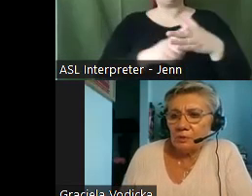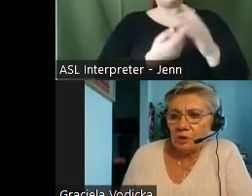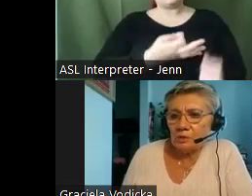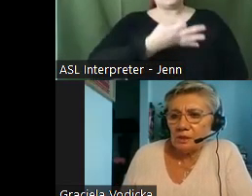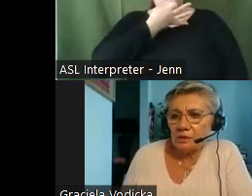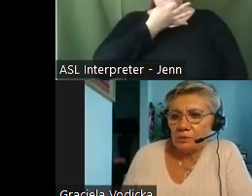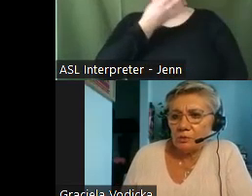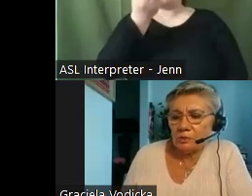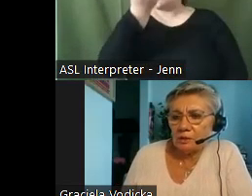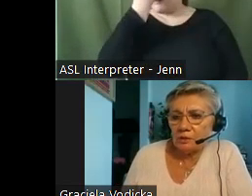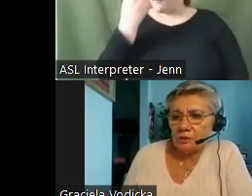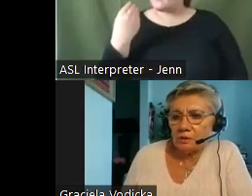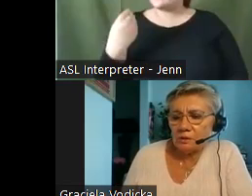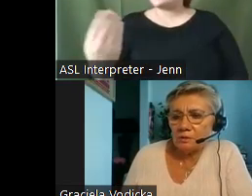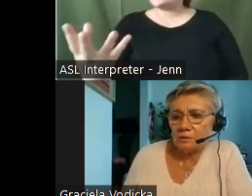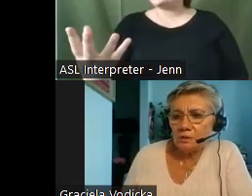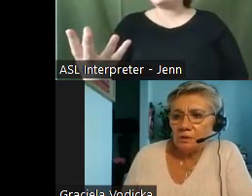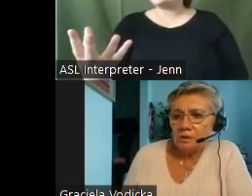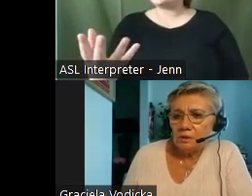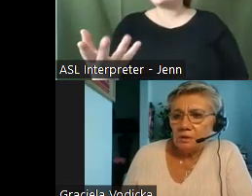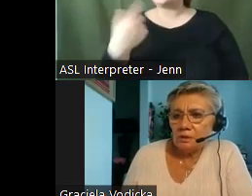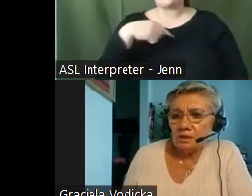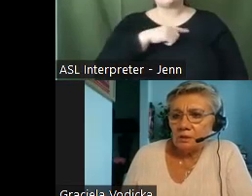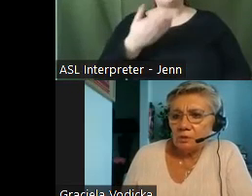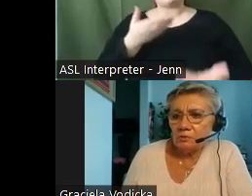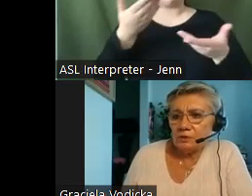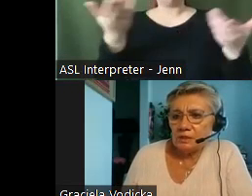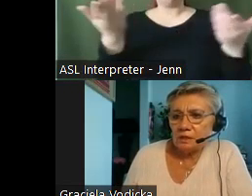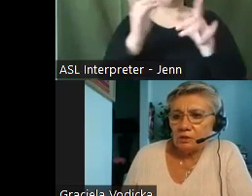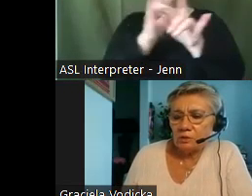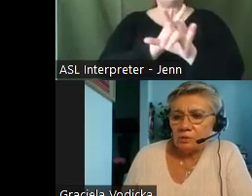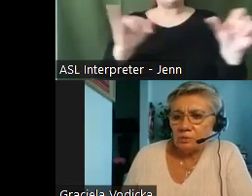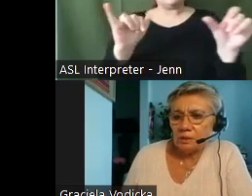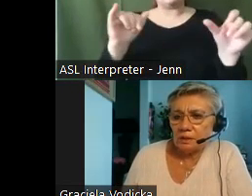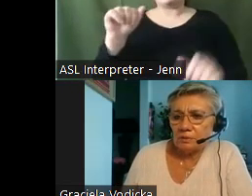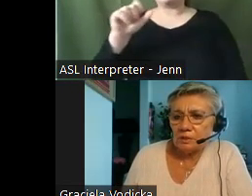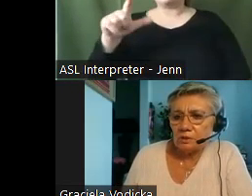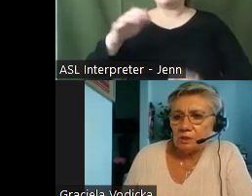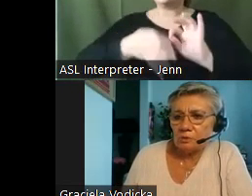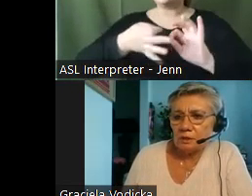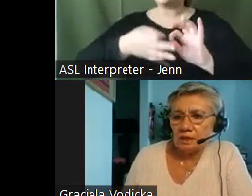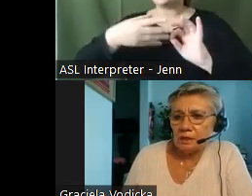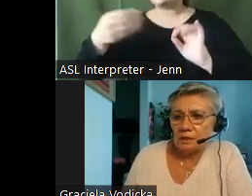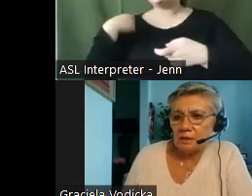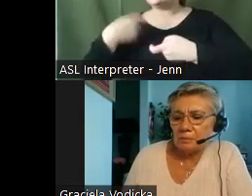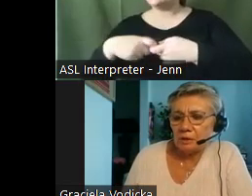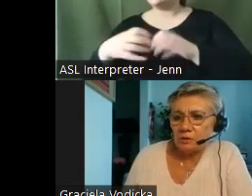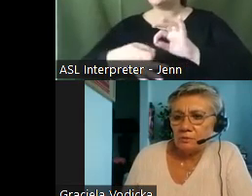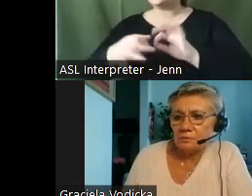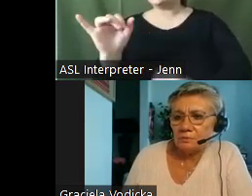that we are offering simultaneous ASL and Spanish interpretation. So for folks who would like to access